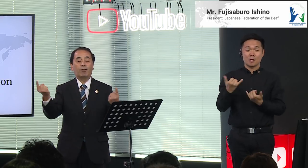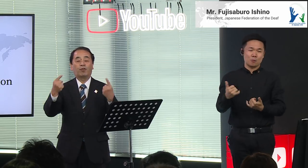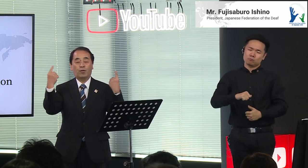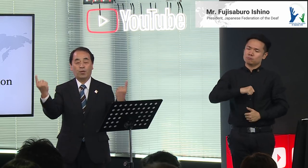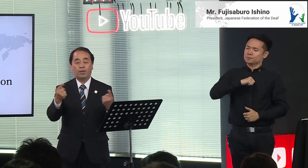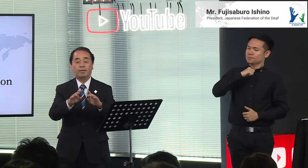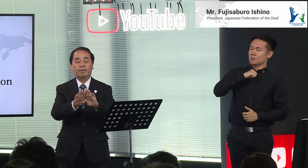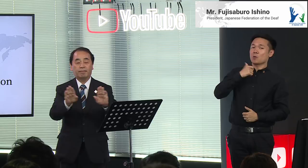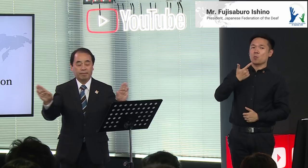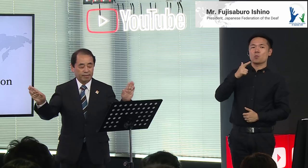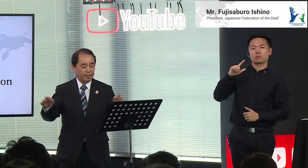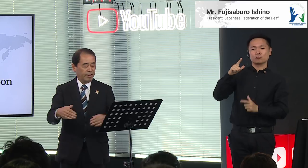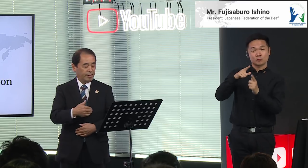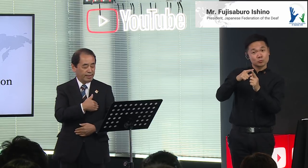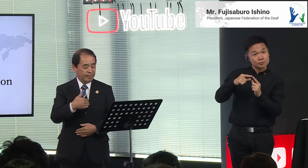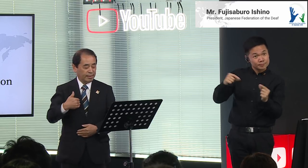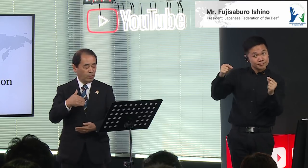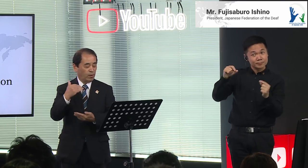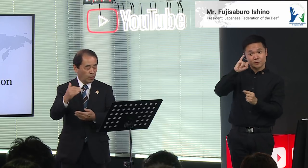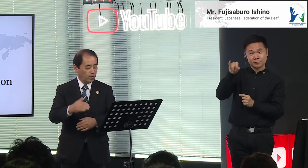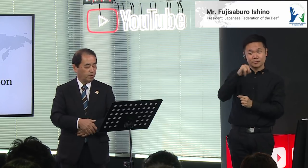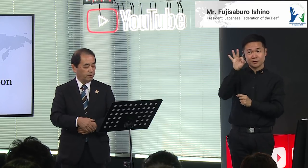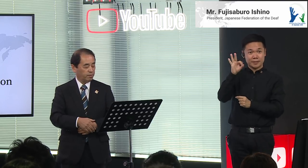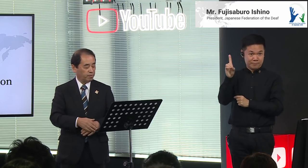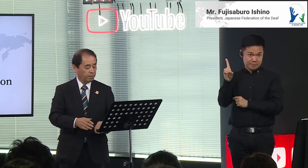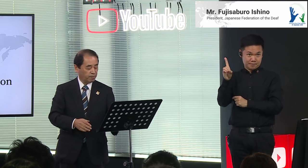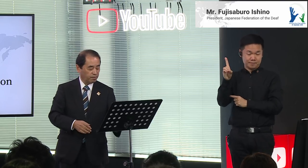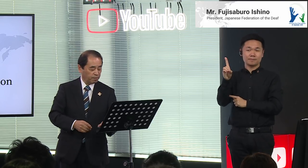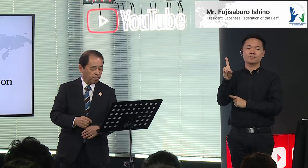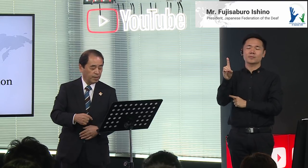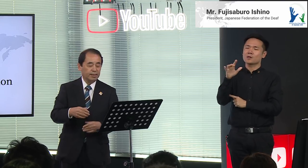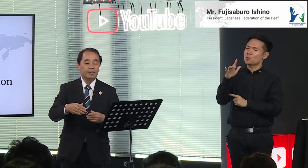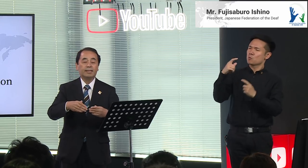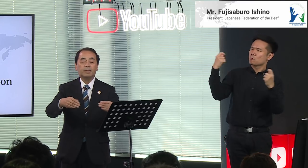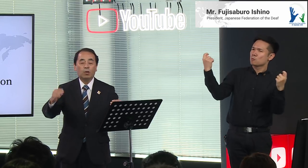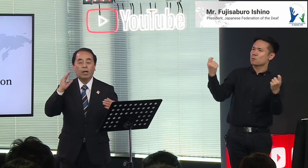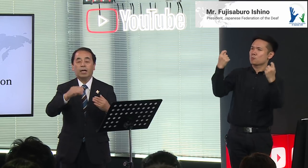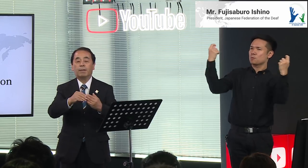International Day of Sign Languages in December 2017. After a year, we are celebrating first ever special day today.